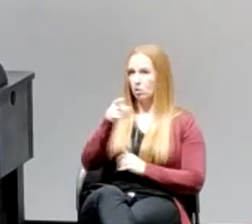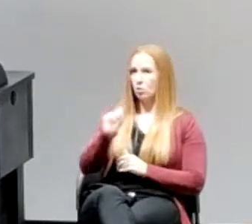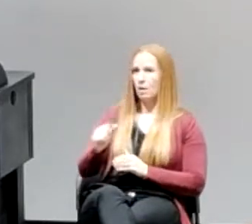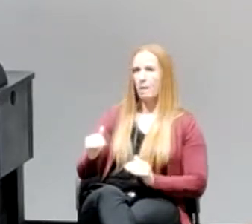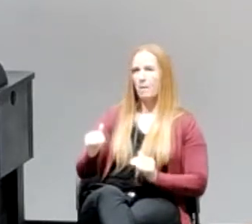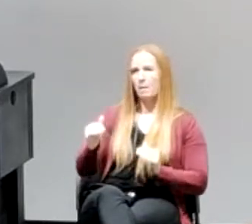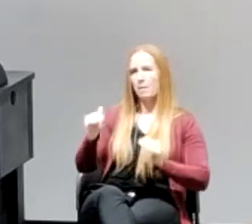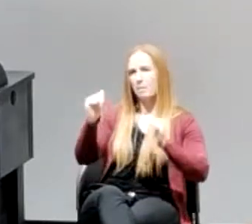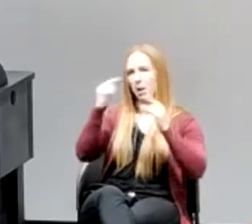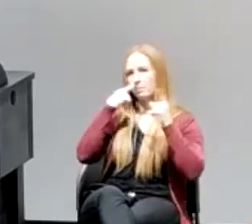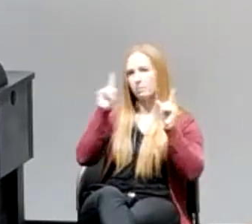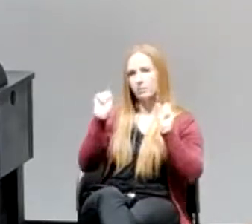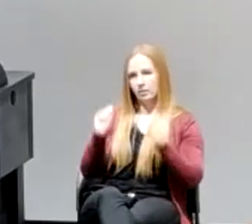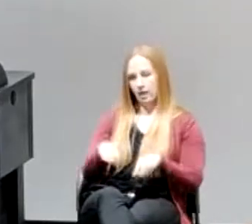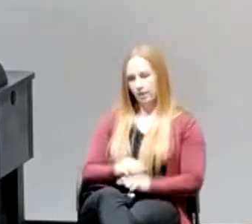and there was no curiosity about where you went to school.